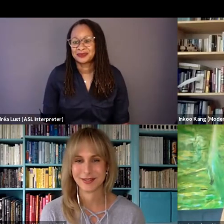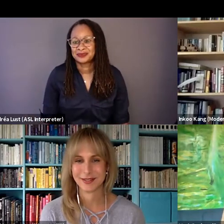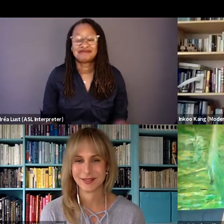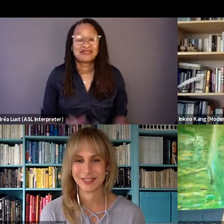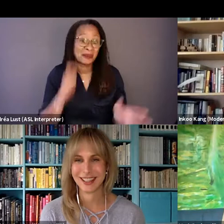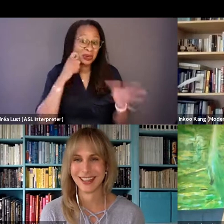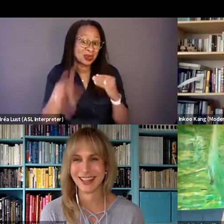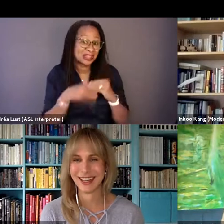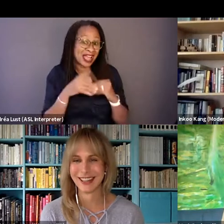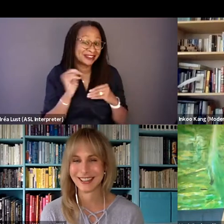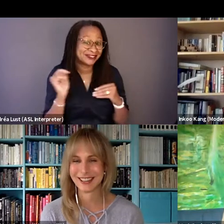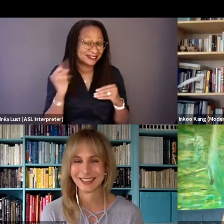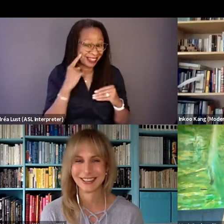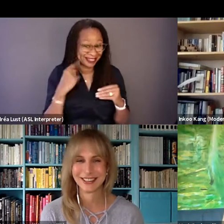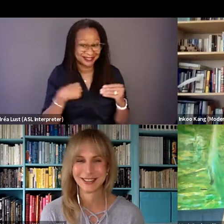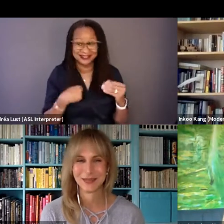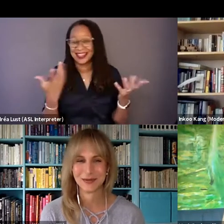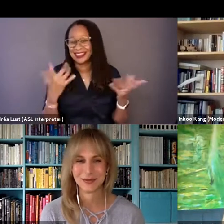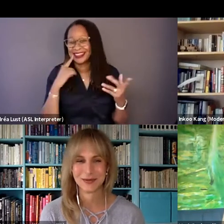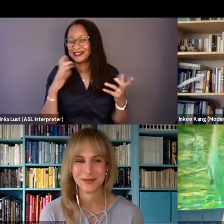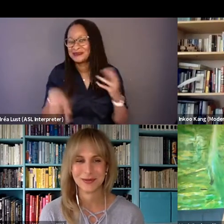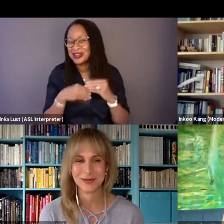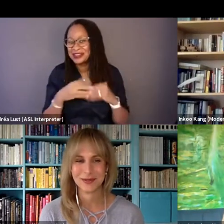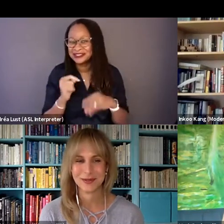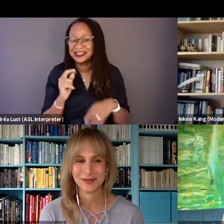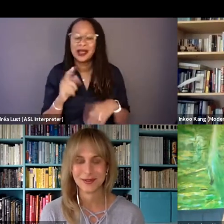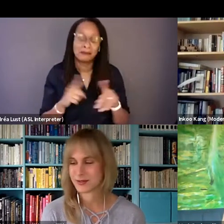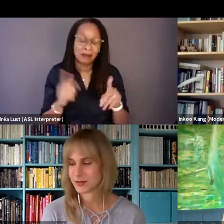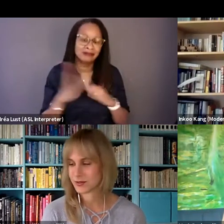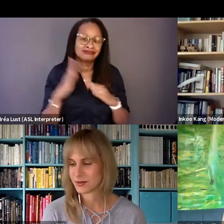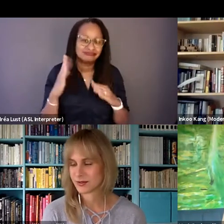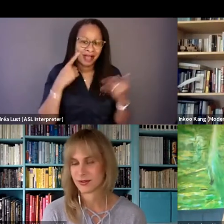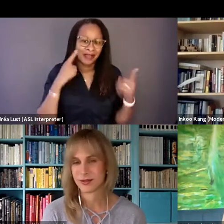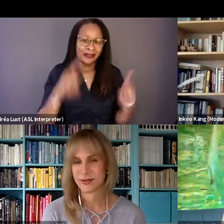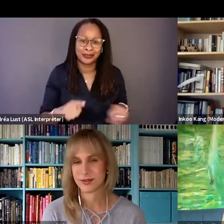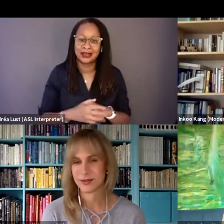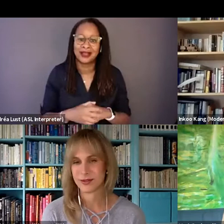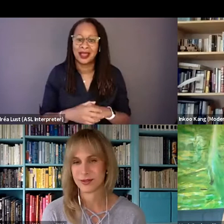but I think, ultimately, yeah, I agree, it's like going back to a ,